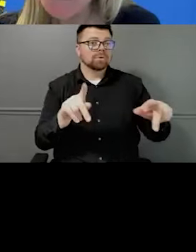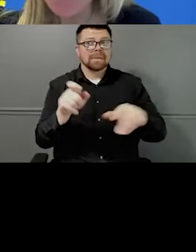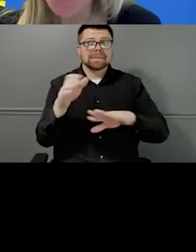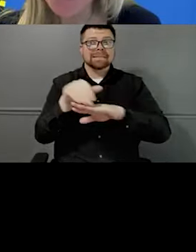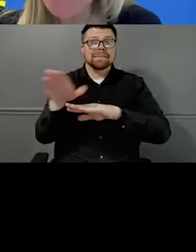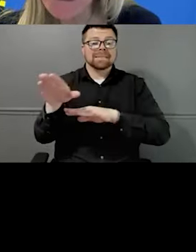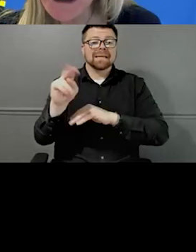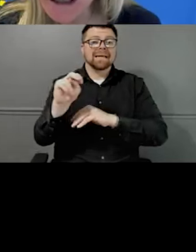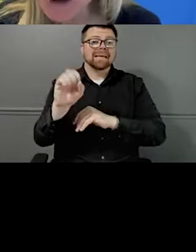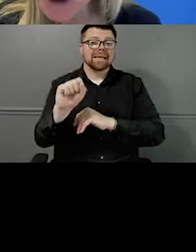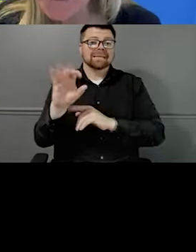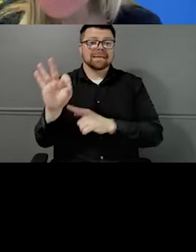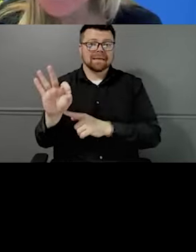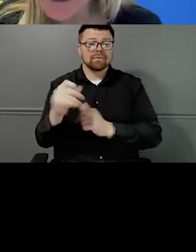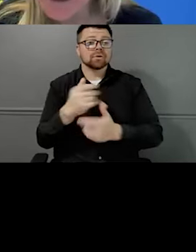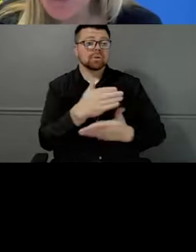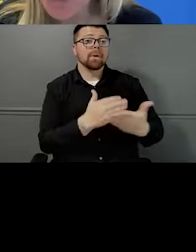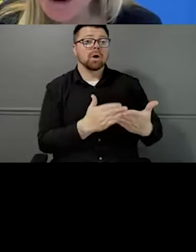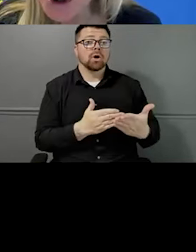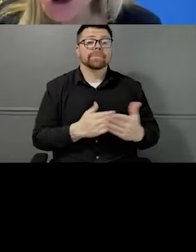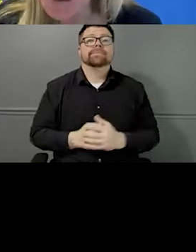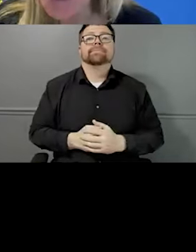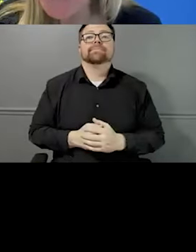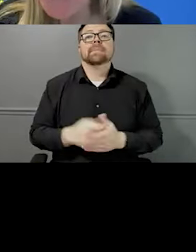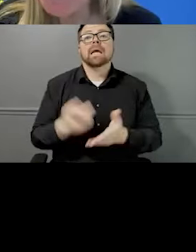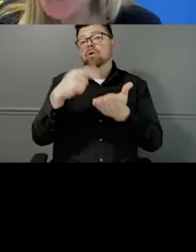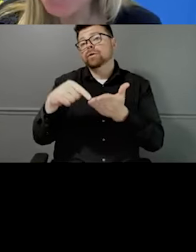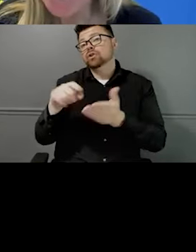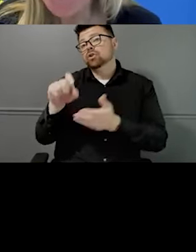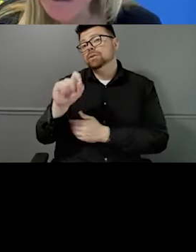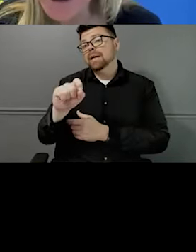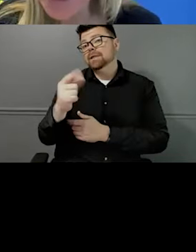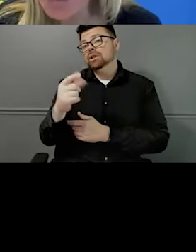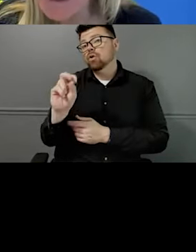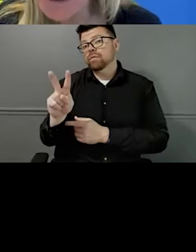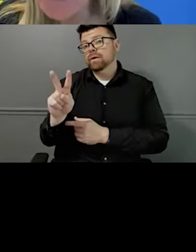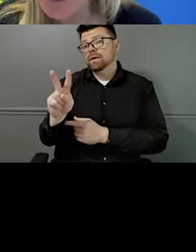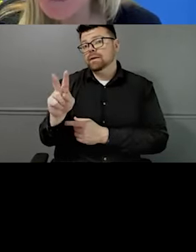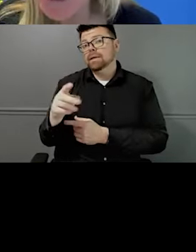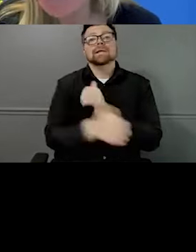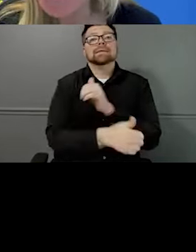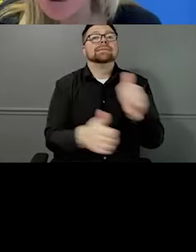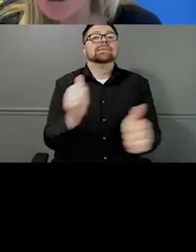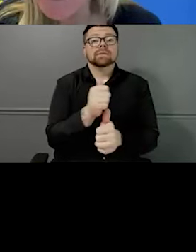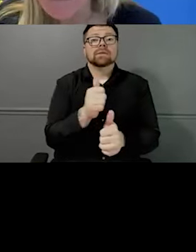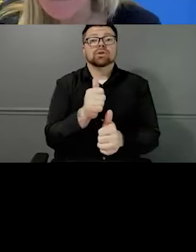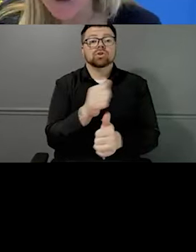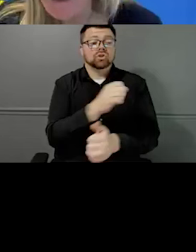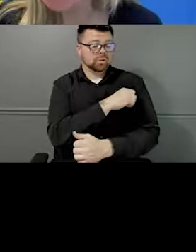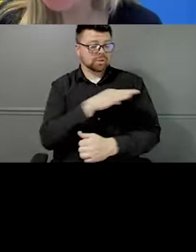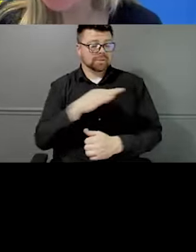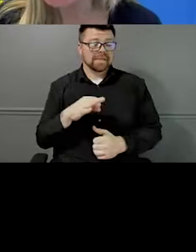There is a section in Research.gov where senior/key personnel documents are housed.